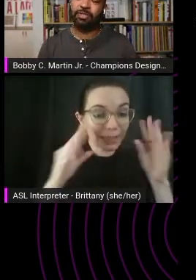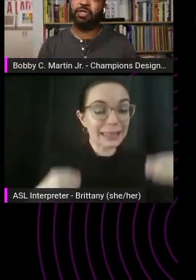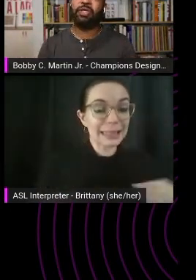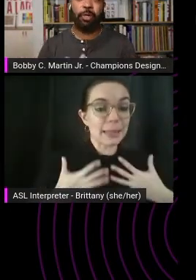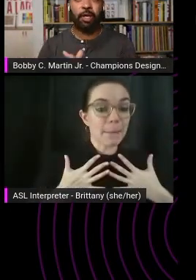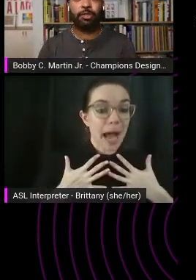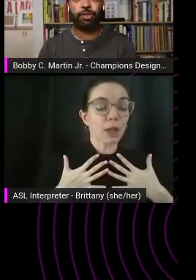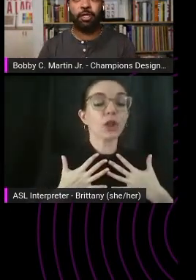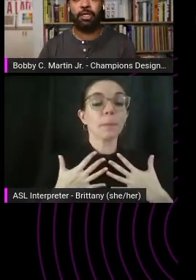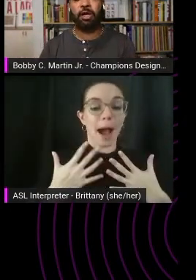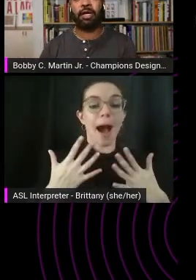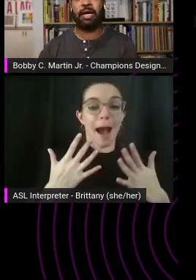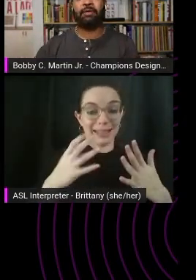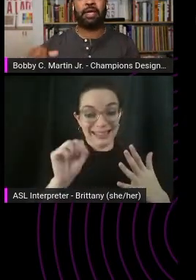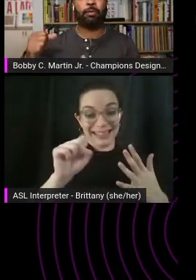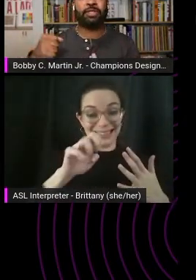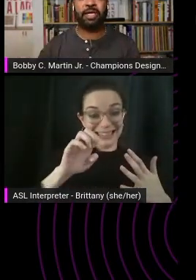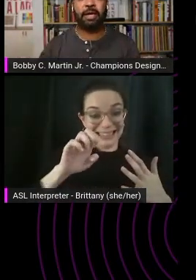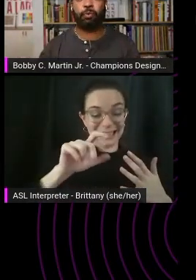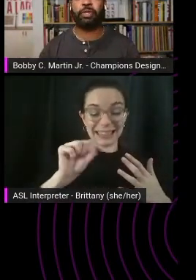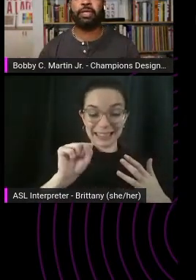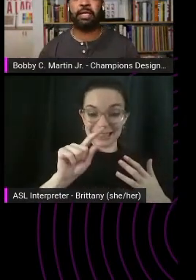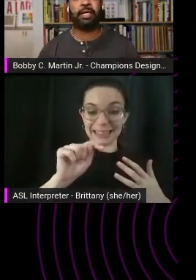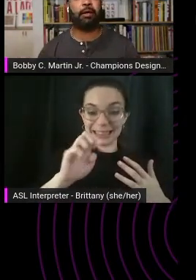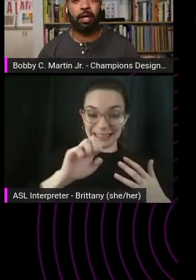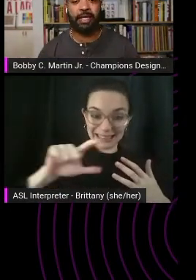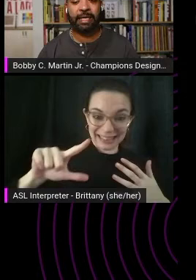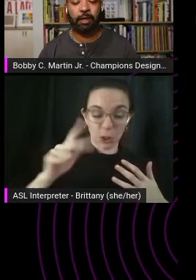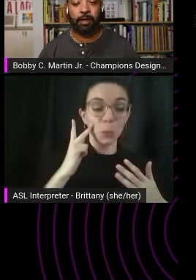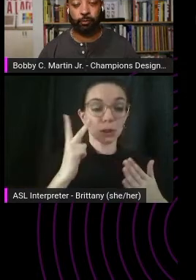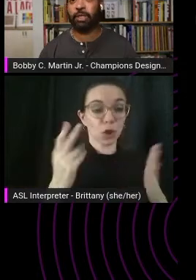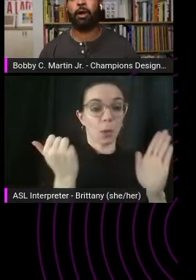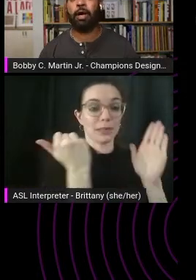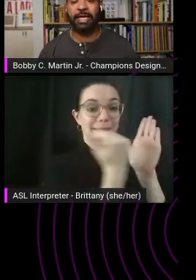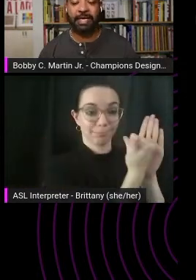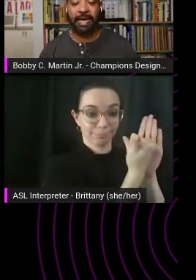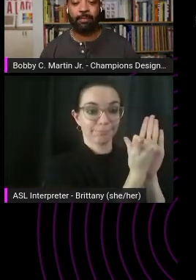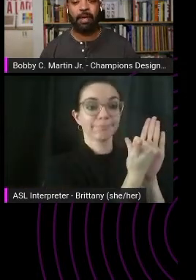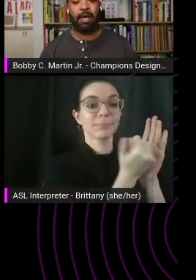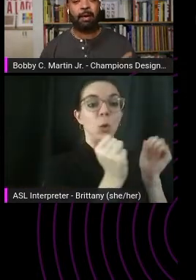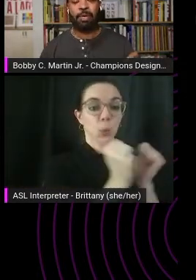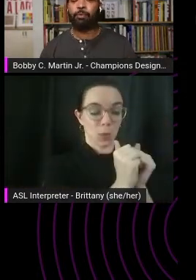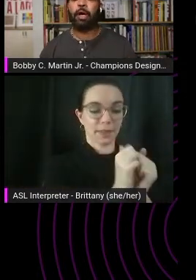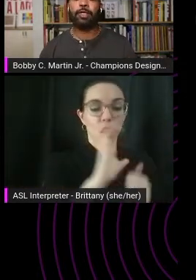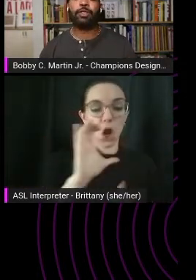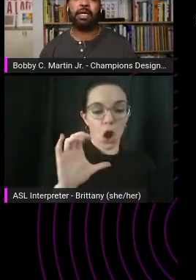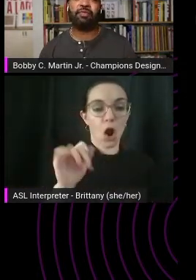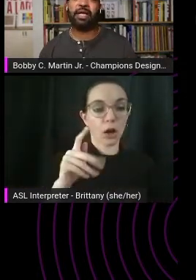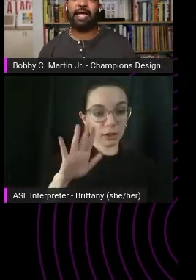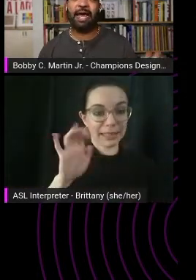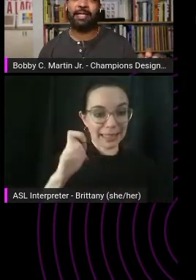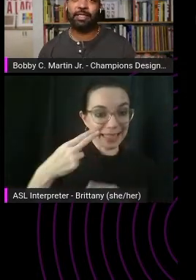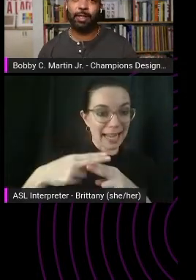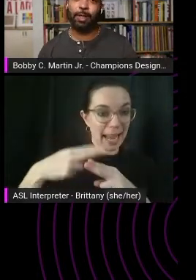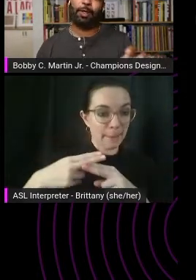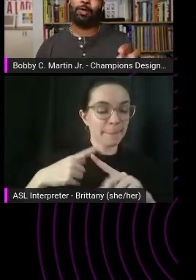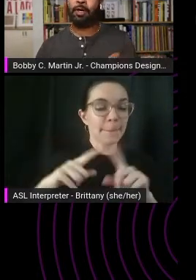Some steel that we also saw in the archive that was stamped with the Carnegie name. But we also loved that it had these little